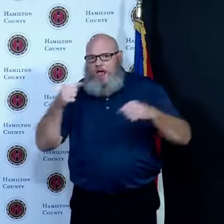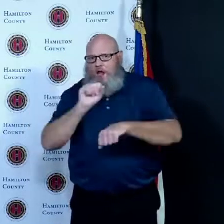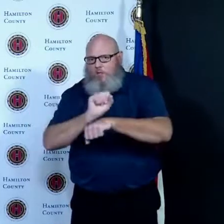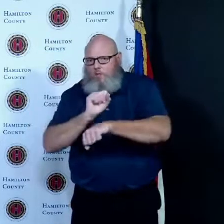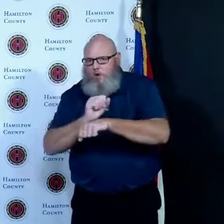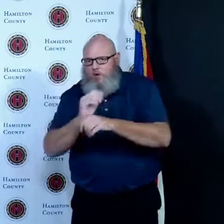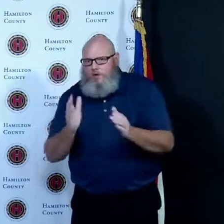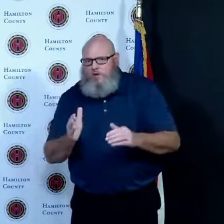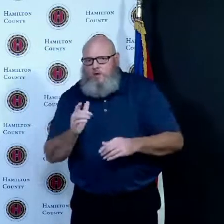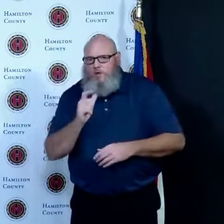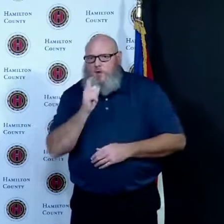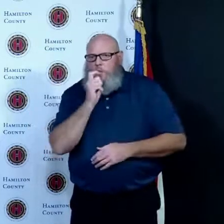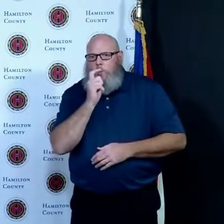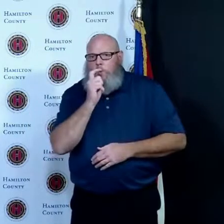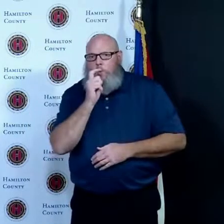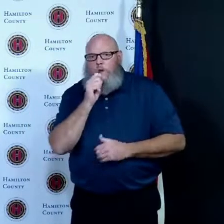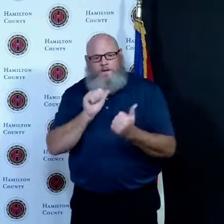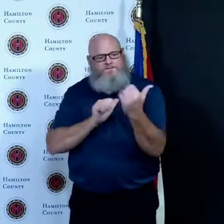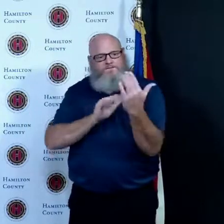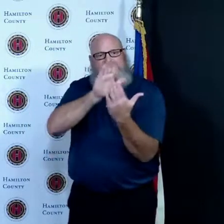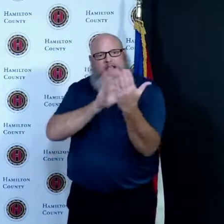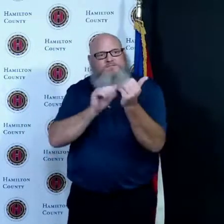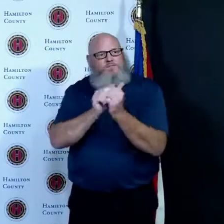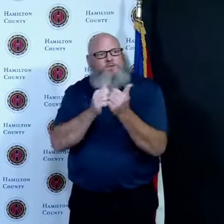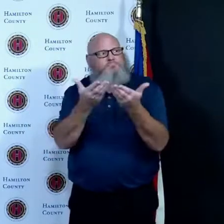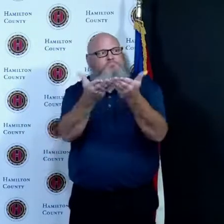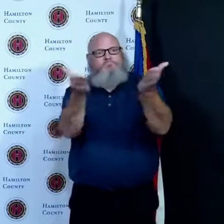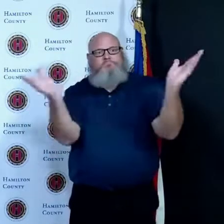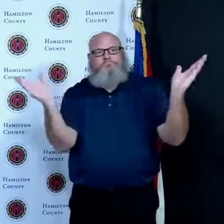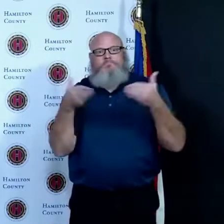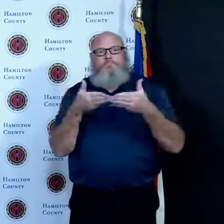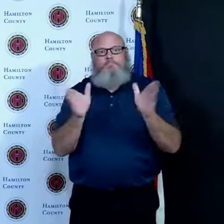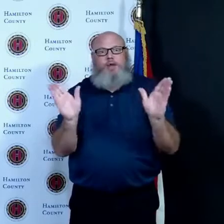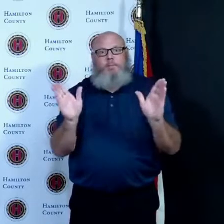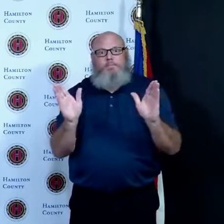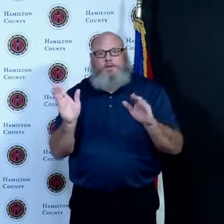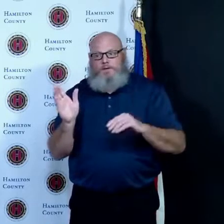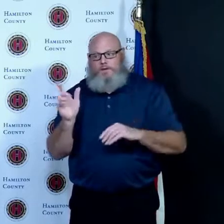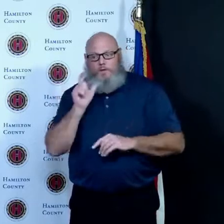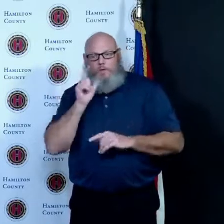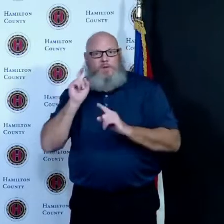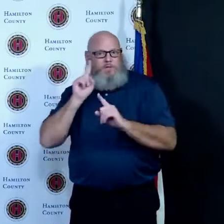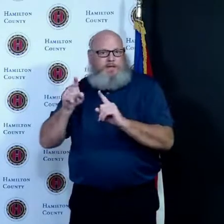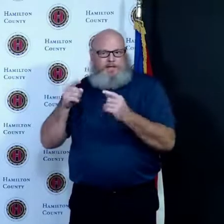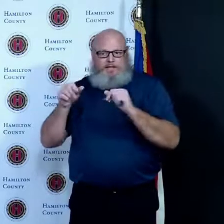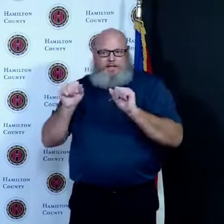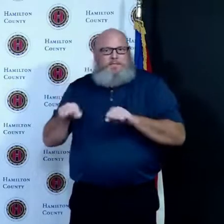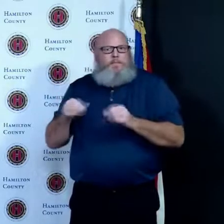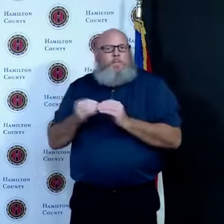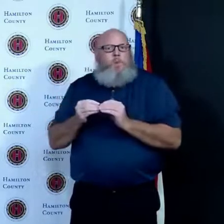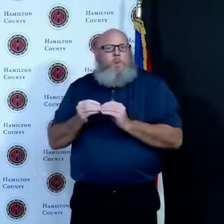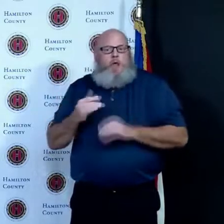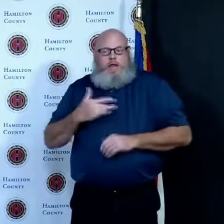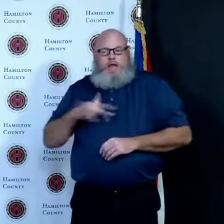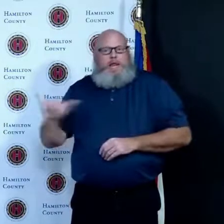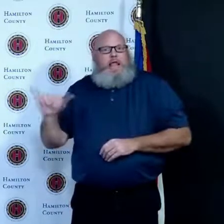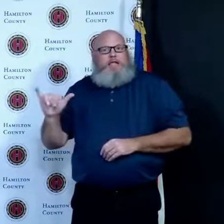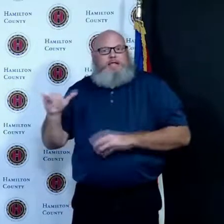getting vaccinated as we speak we're not finished with 1A we're not getting enough doses to finish